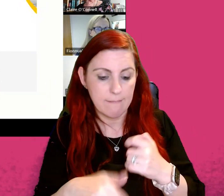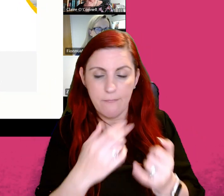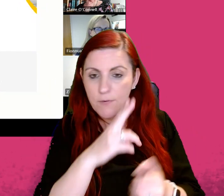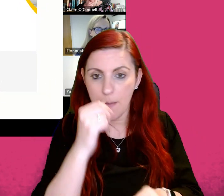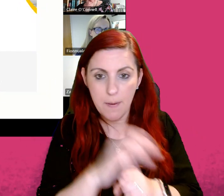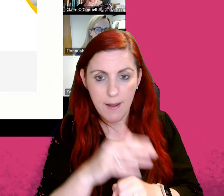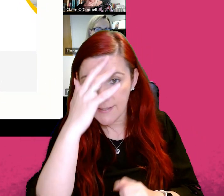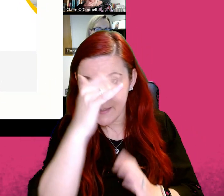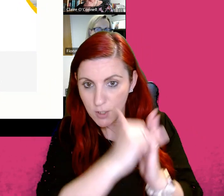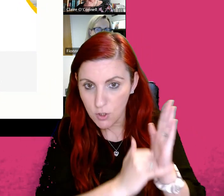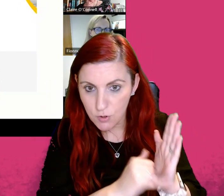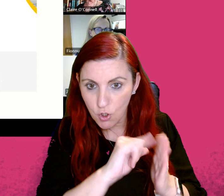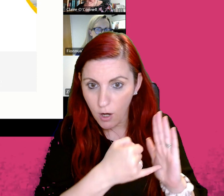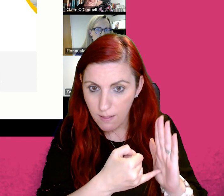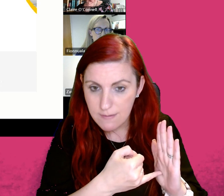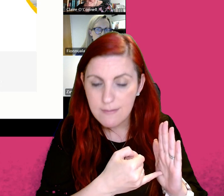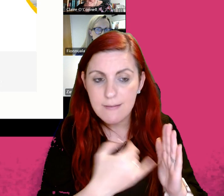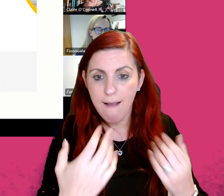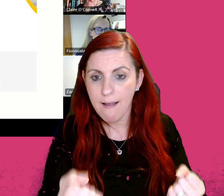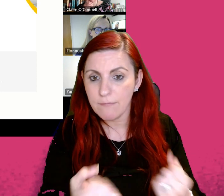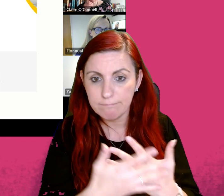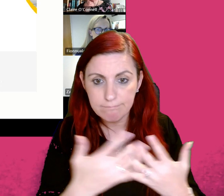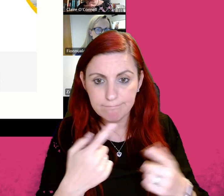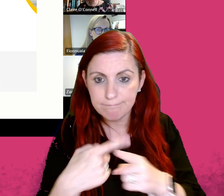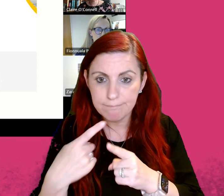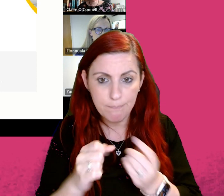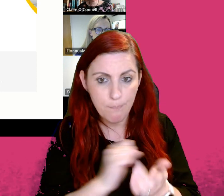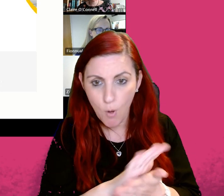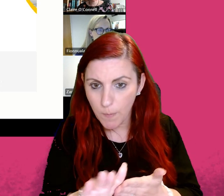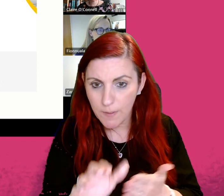involvement in engagement and health expectations publish patient and public involvement so you'll